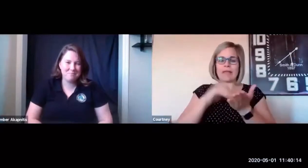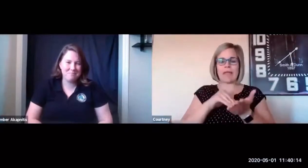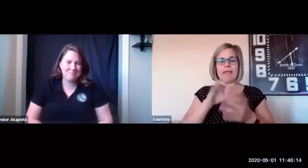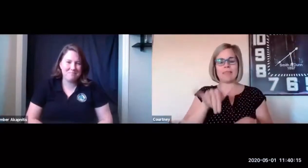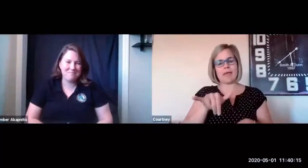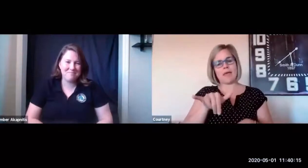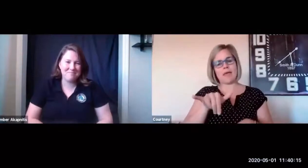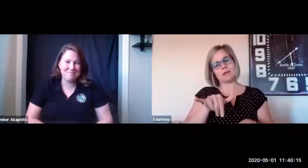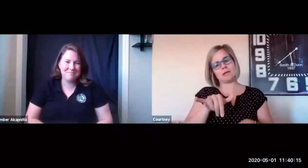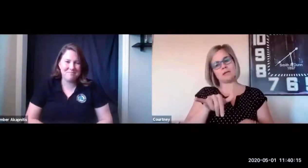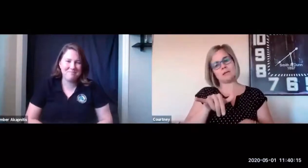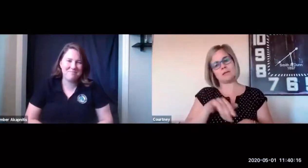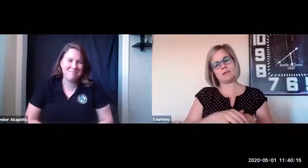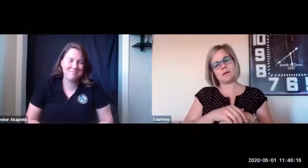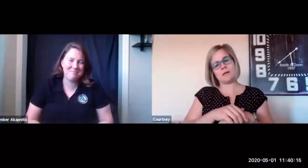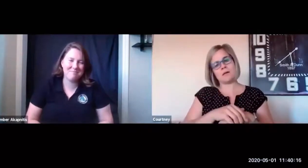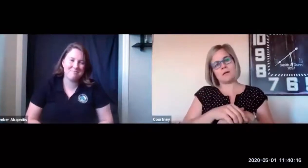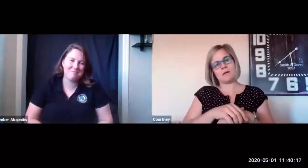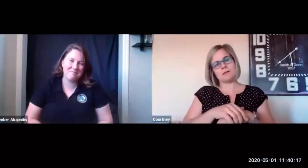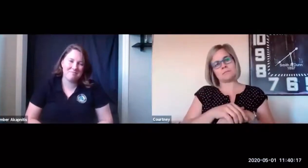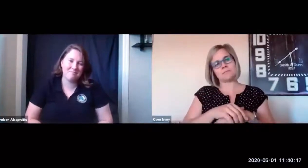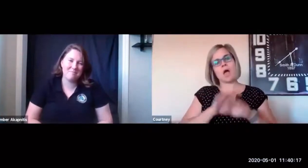Again that that